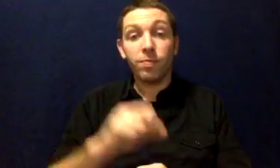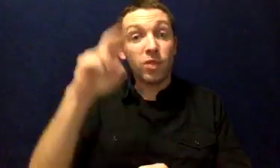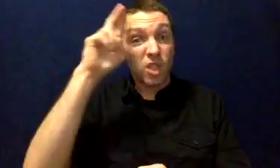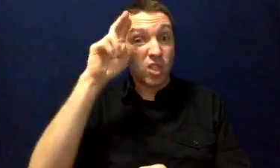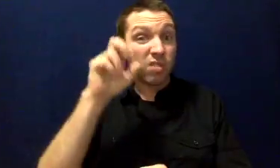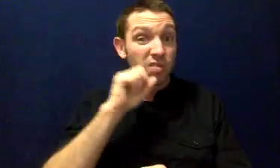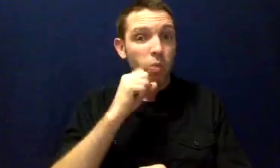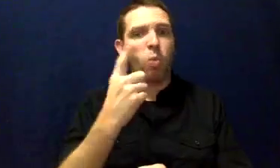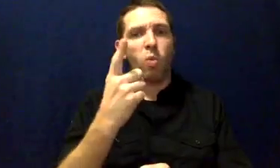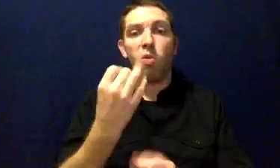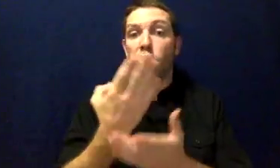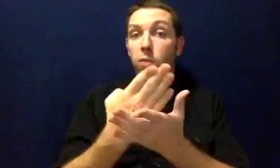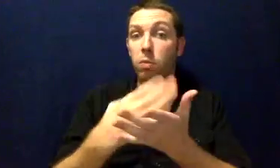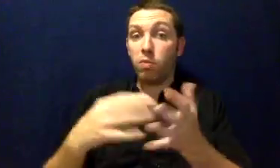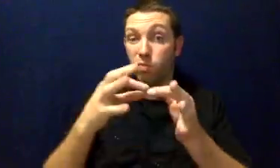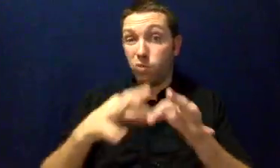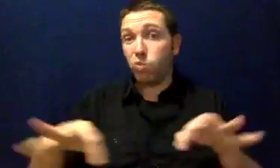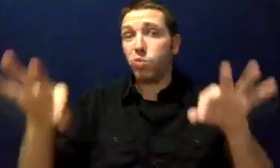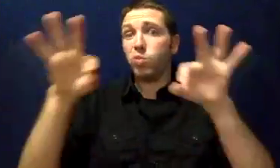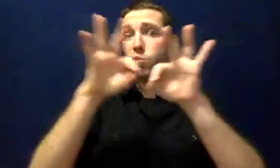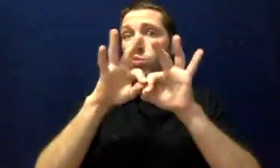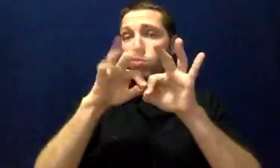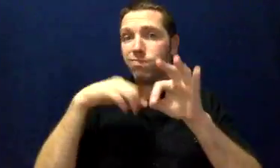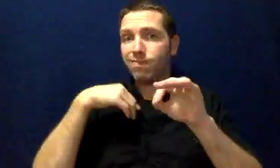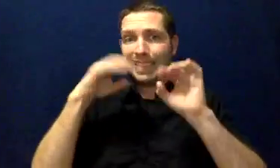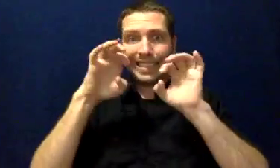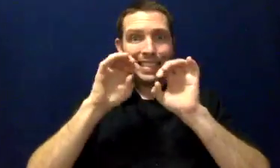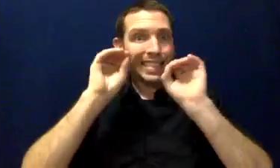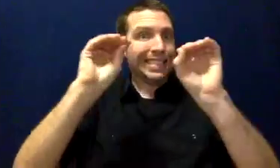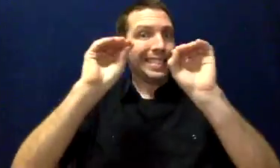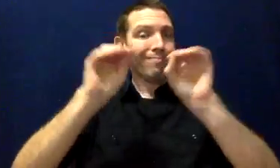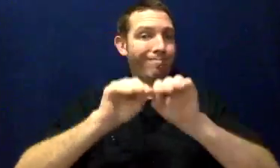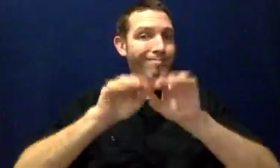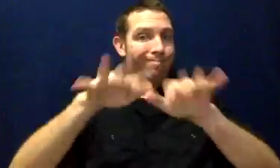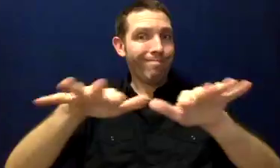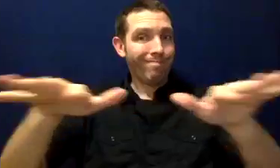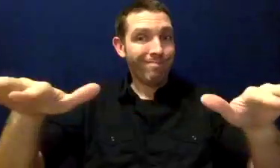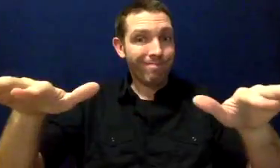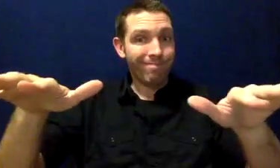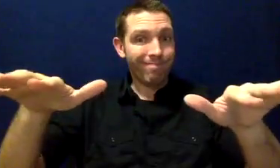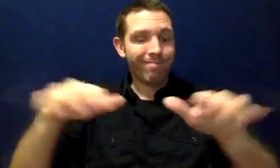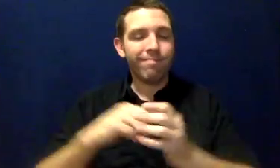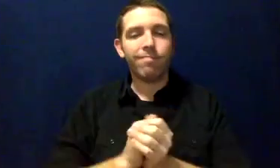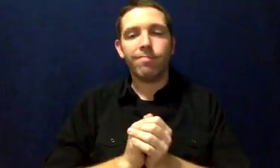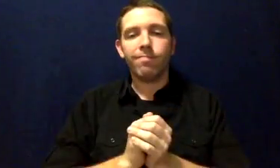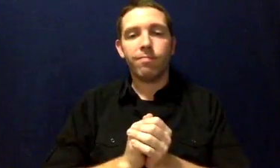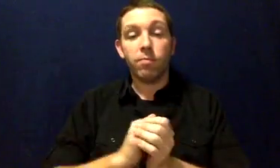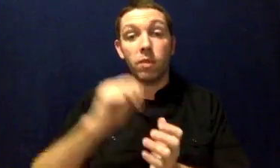It is important to educate and disseminate information about Usher syndrome.